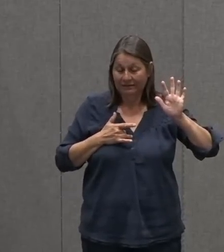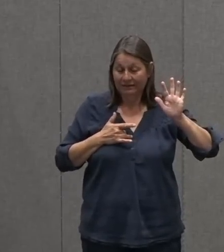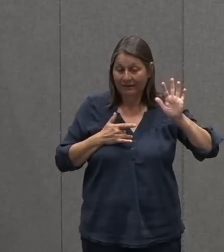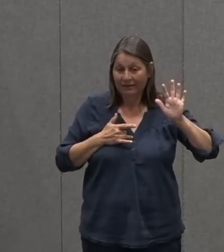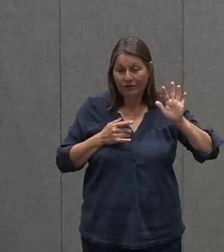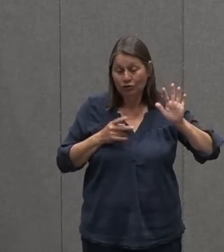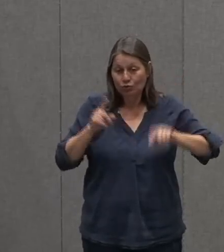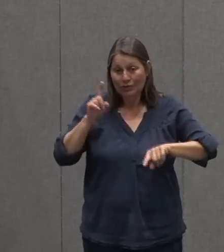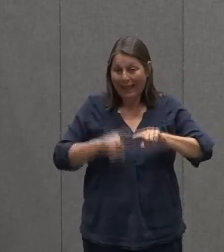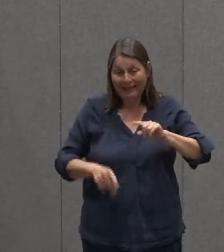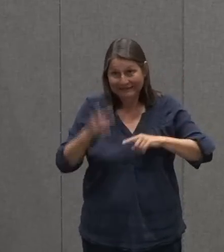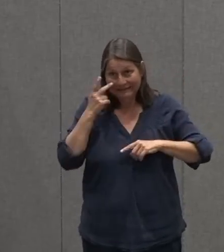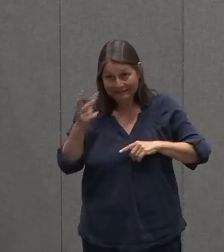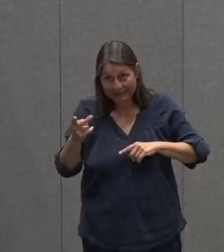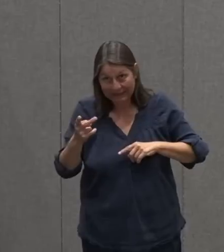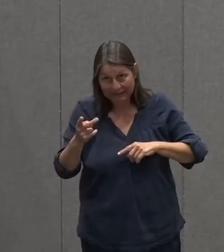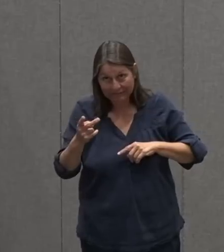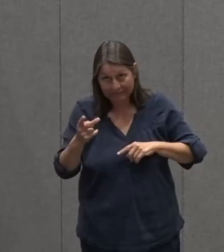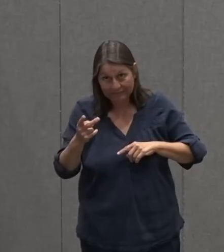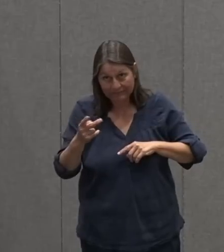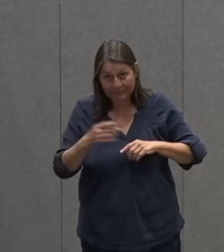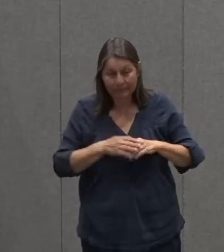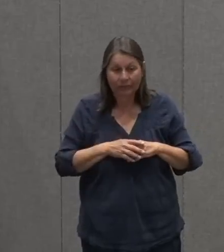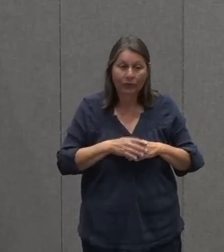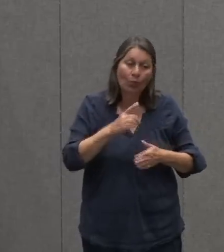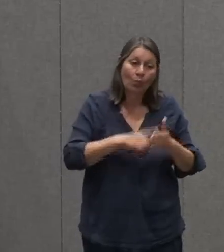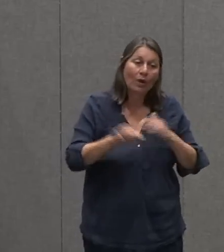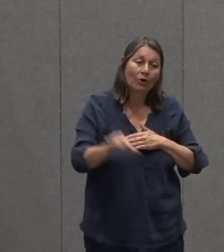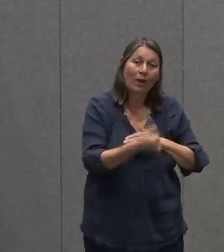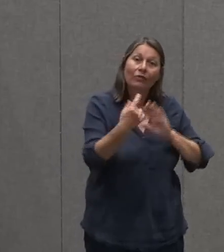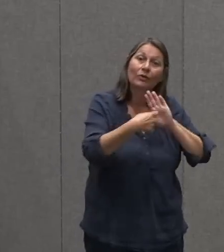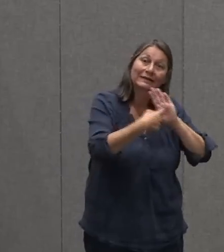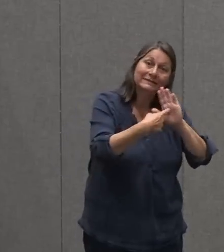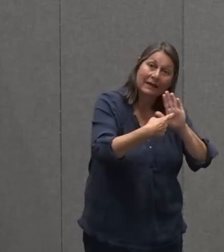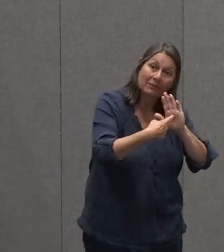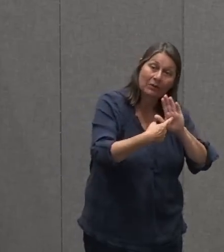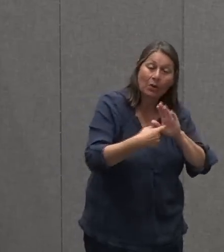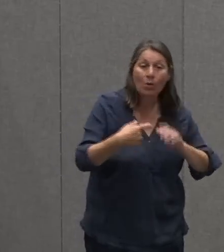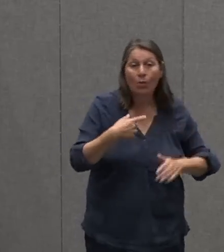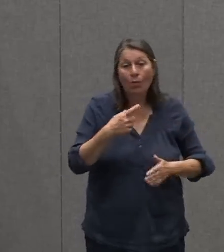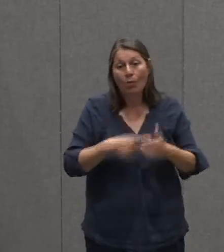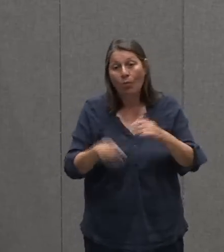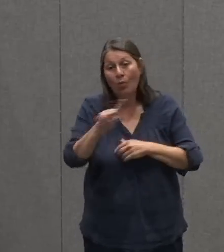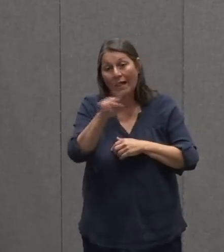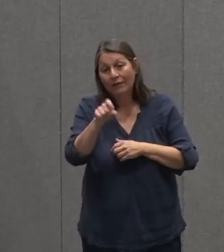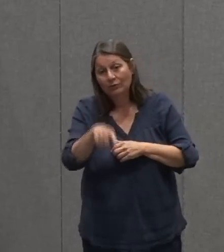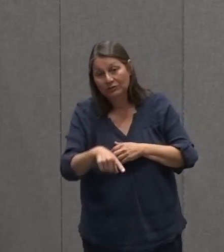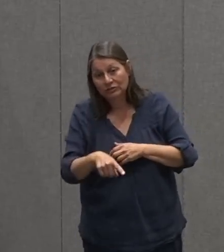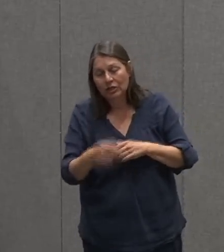What questions do you have about that? Challenge yourself to come up with a what question